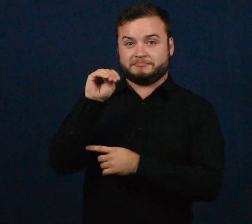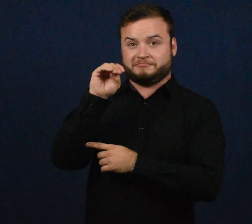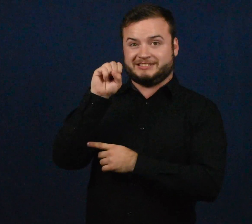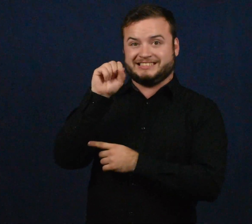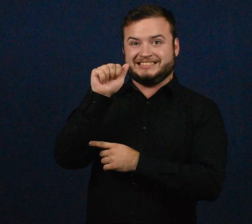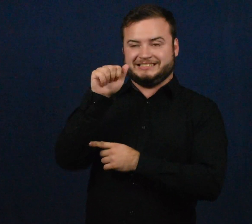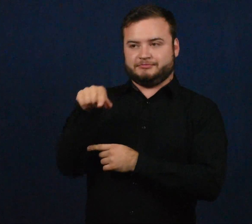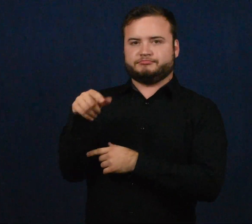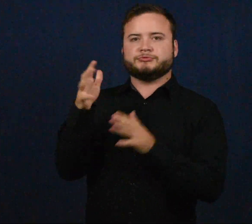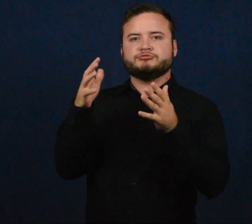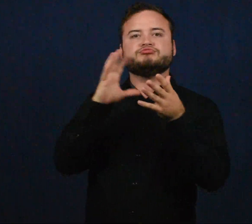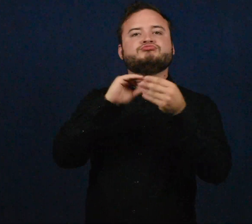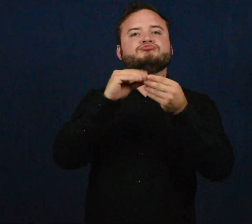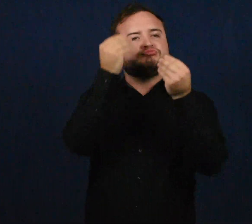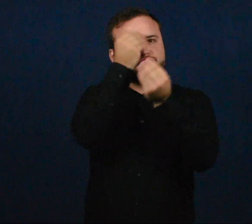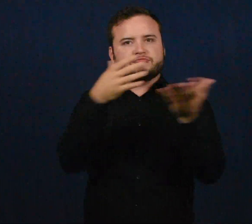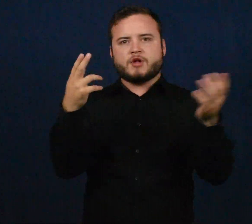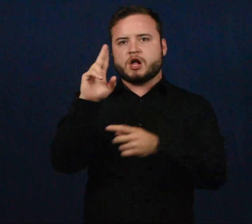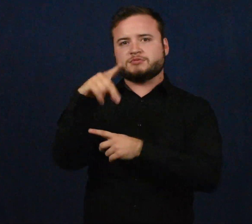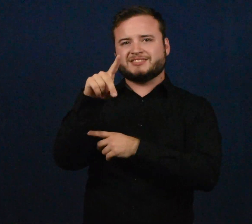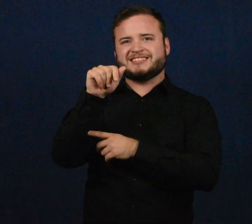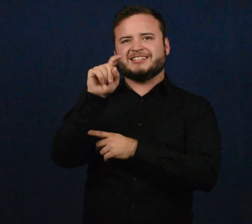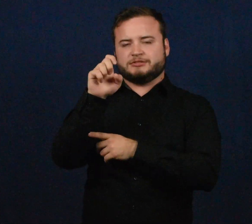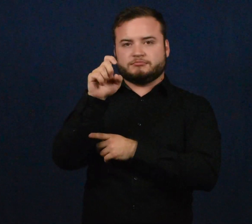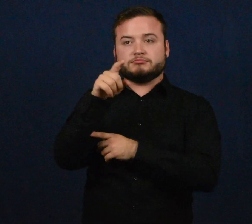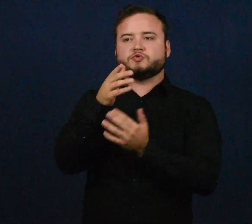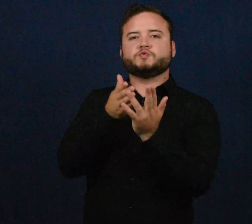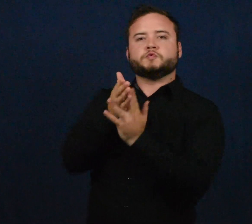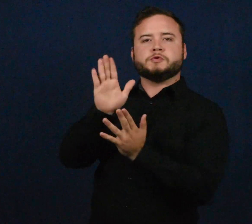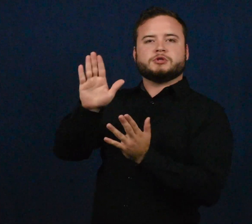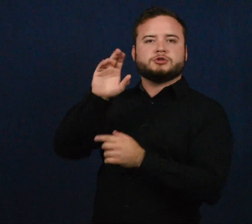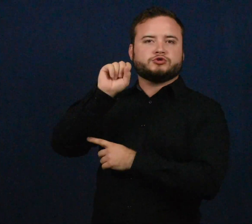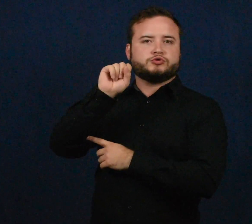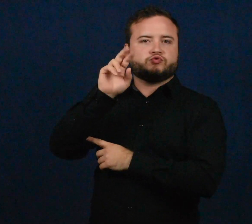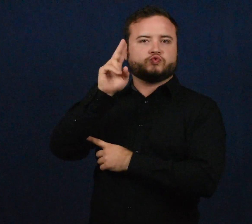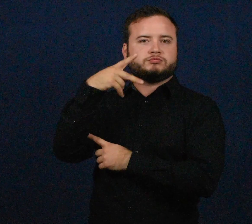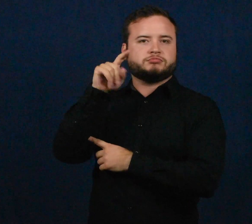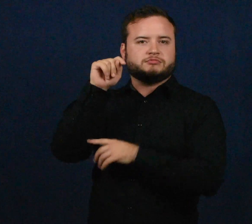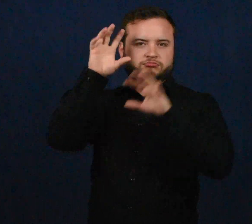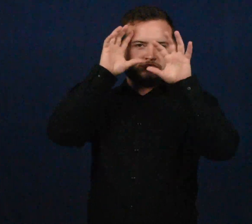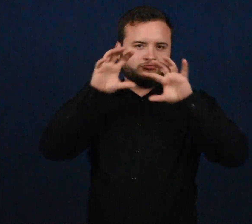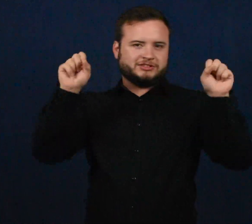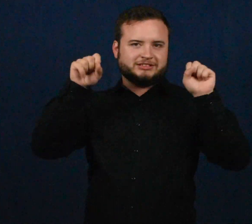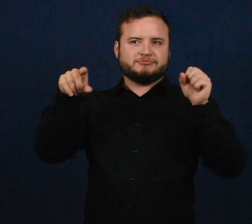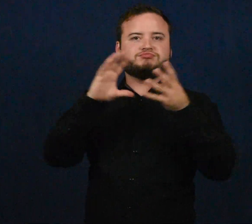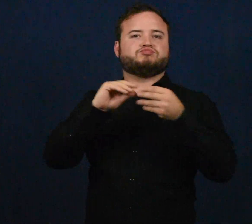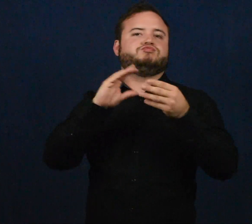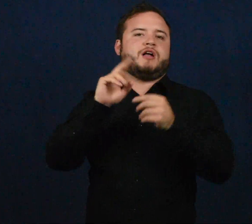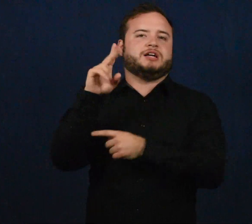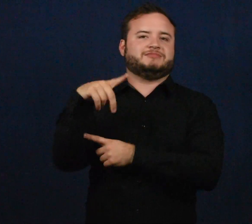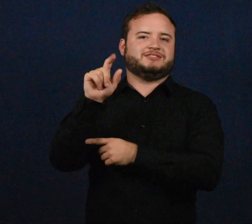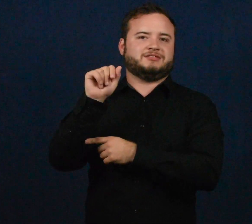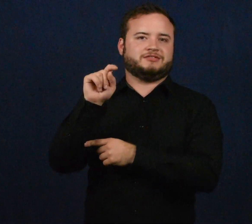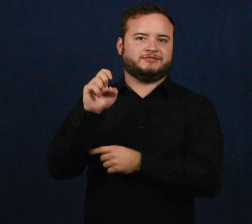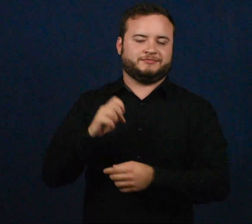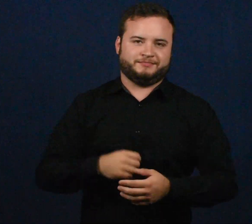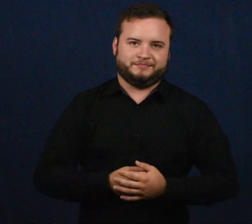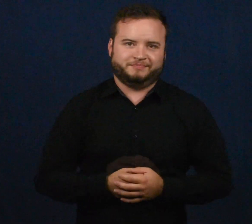MSA shared their updates in their Superintendent updates.